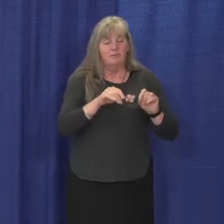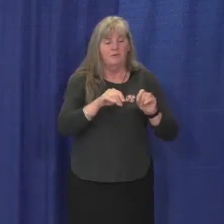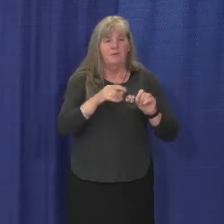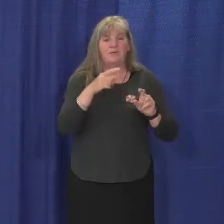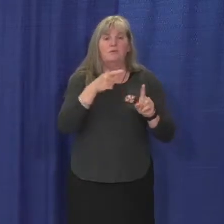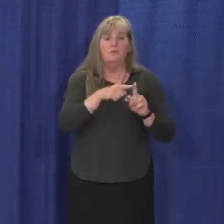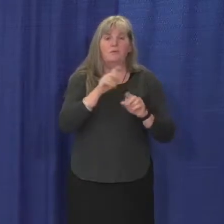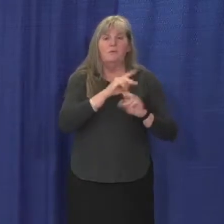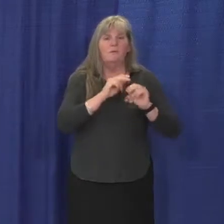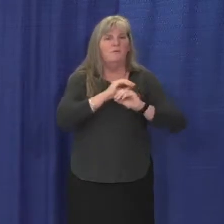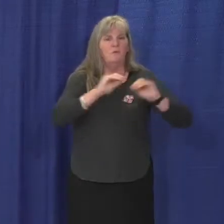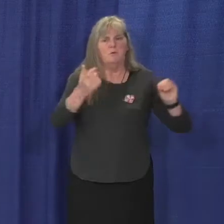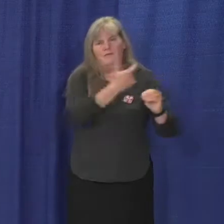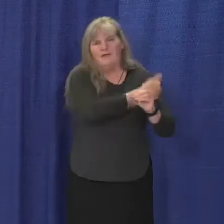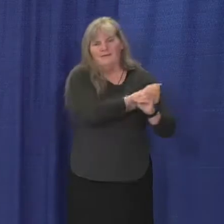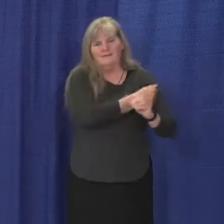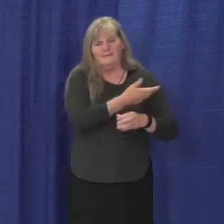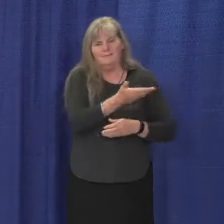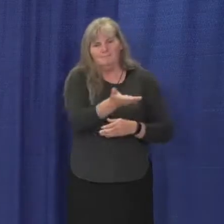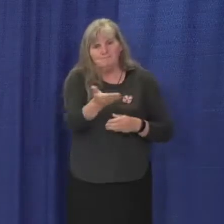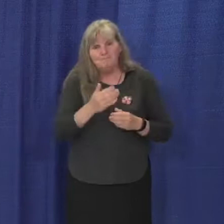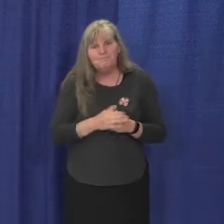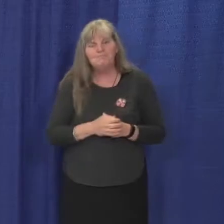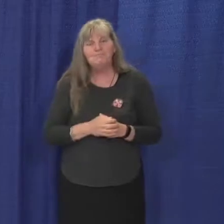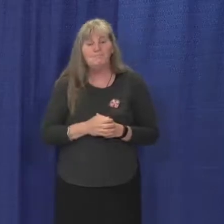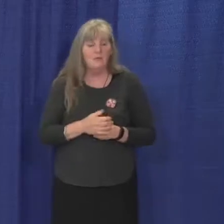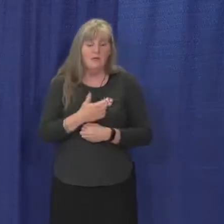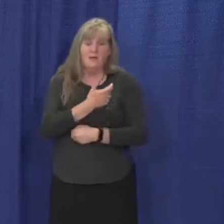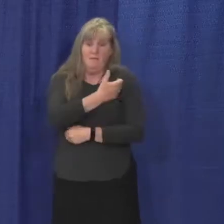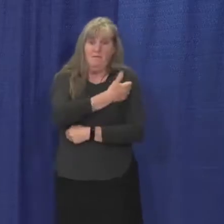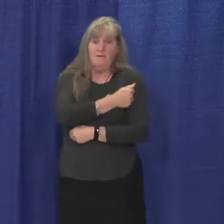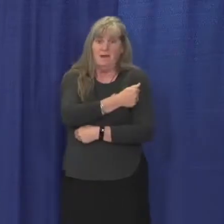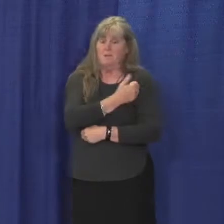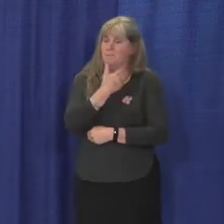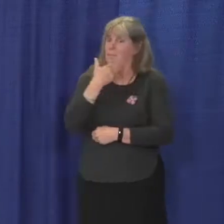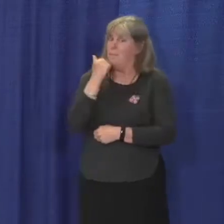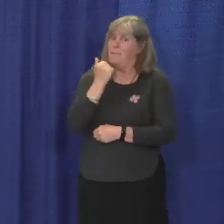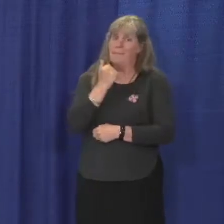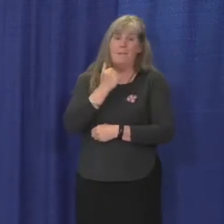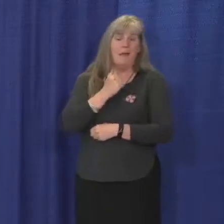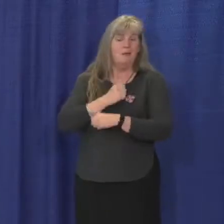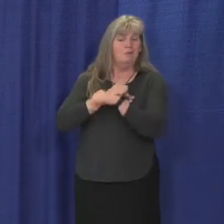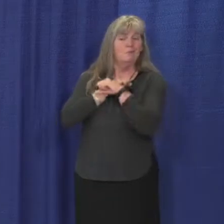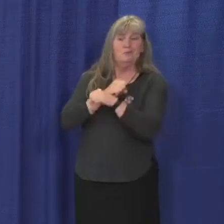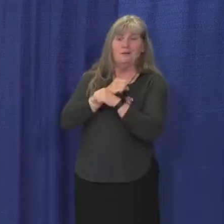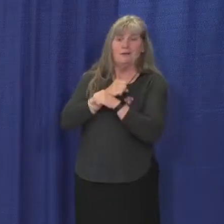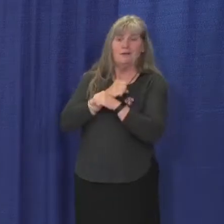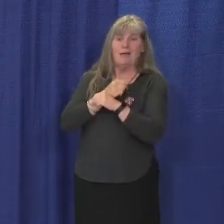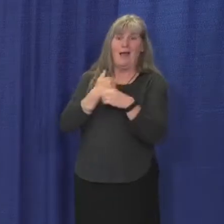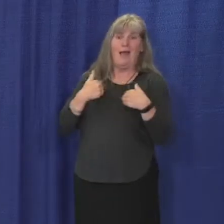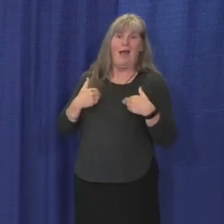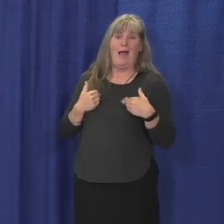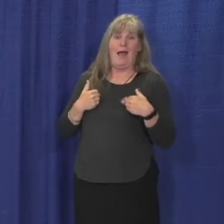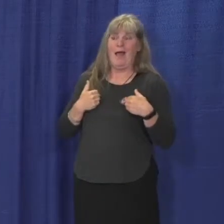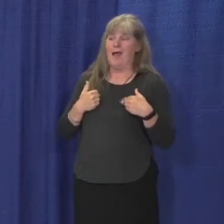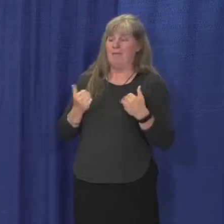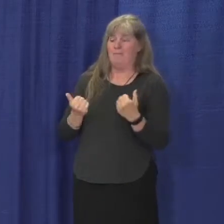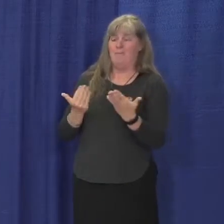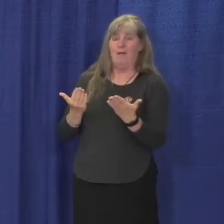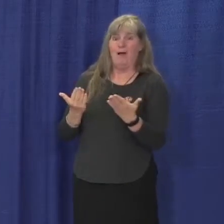our unvaccinated population. The vaccines provide the best level of protection that is